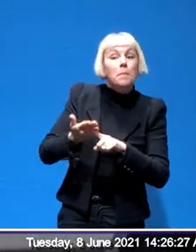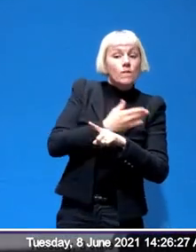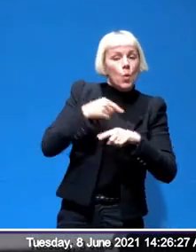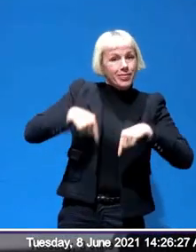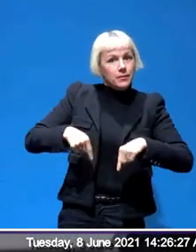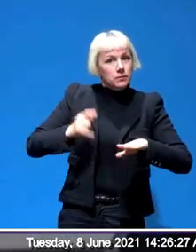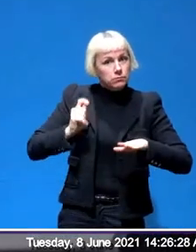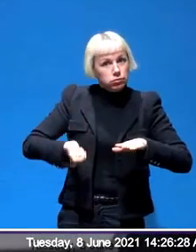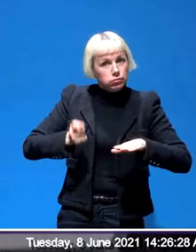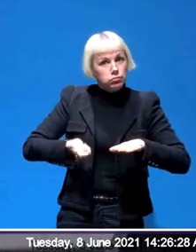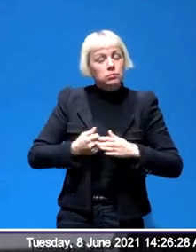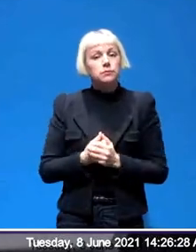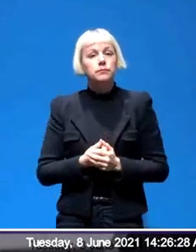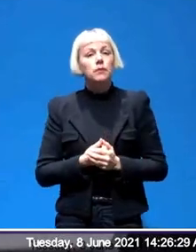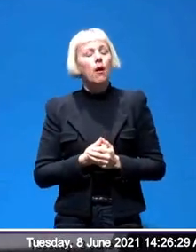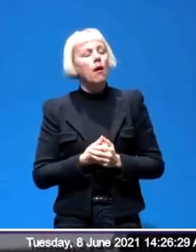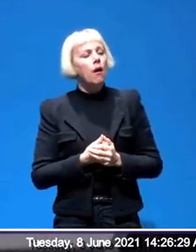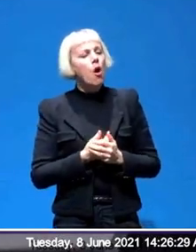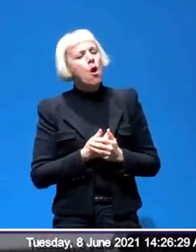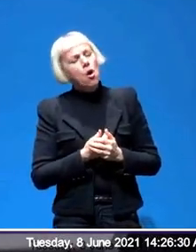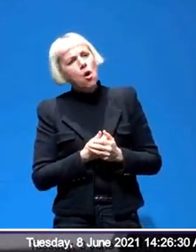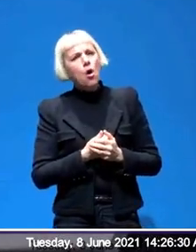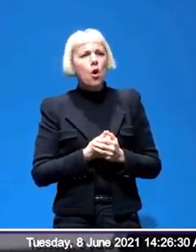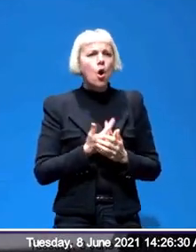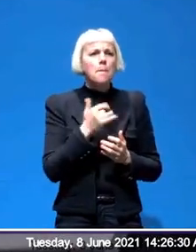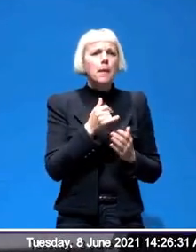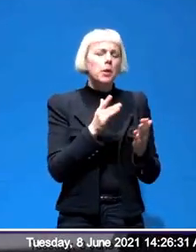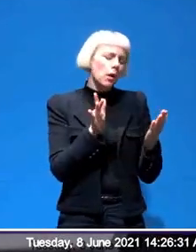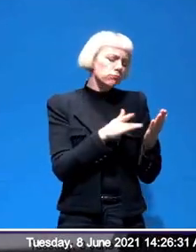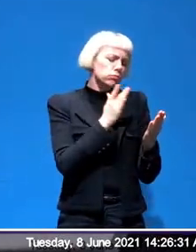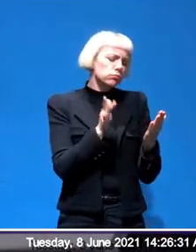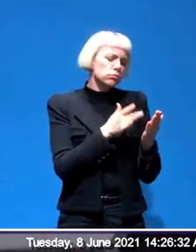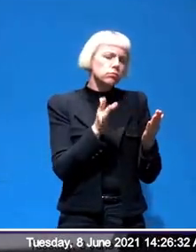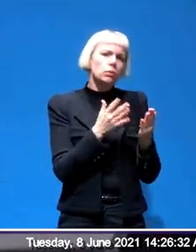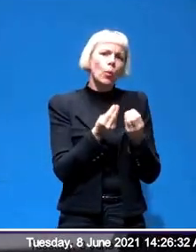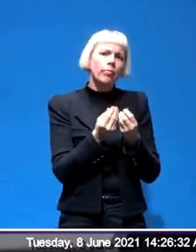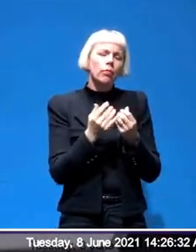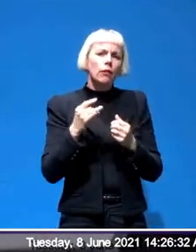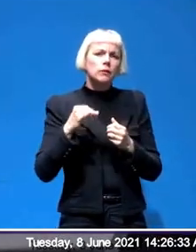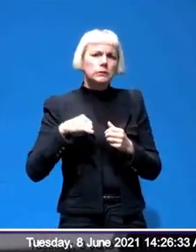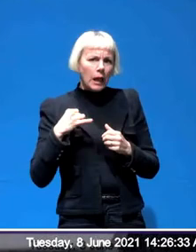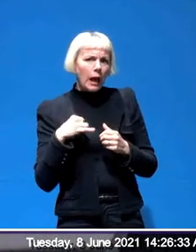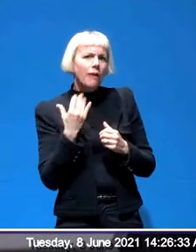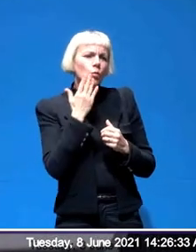Only --- I may have gone through it with my peers when it was first released but I have not seen it since.